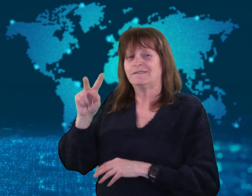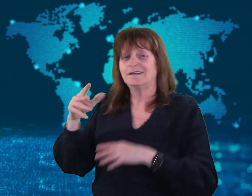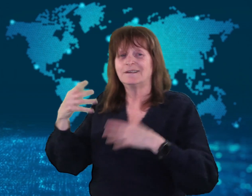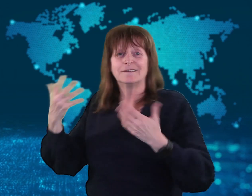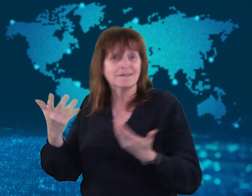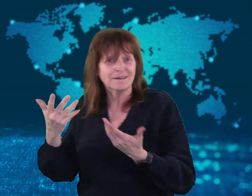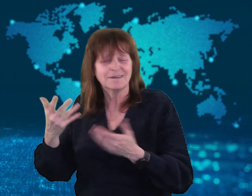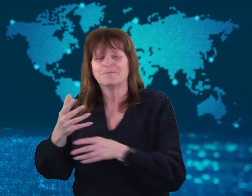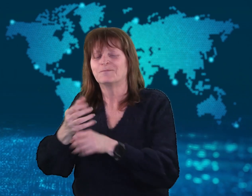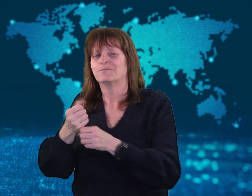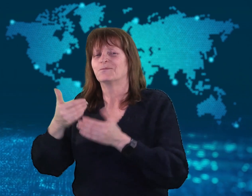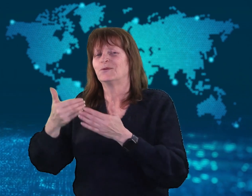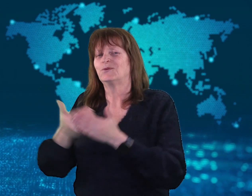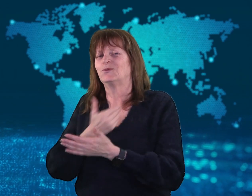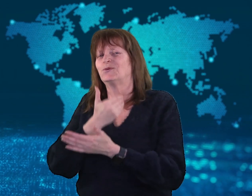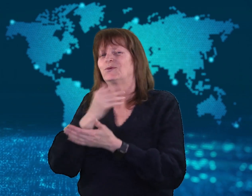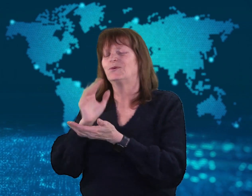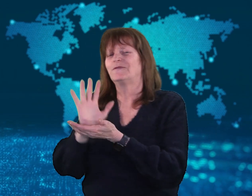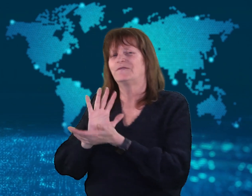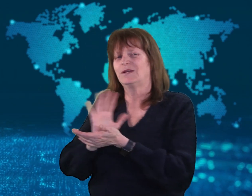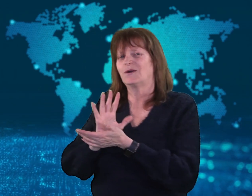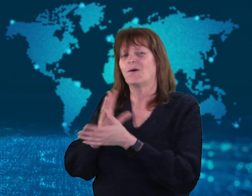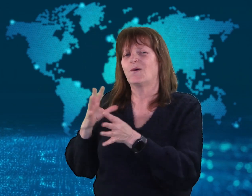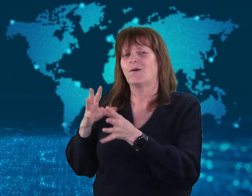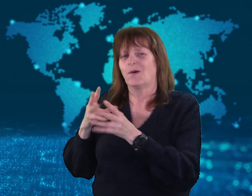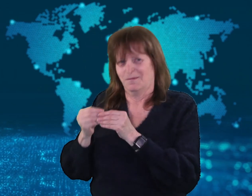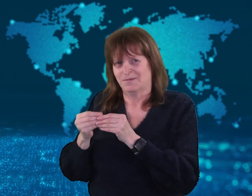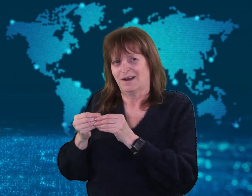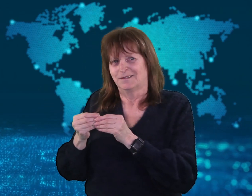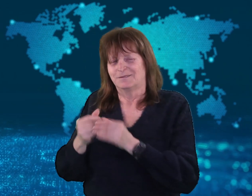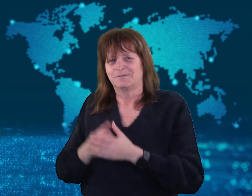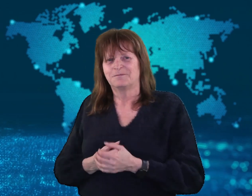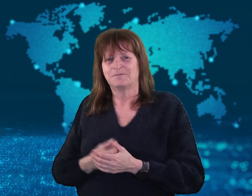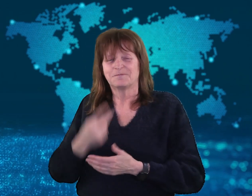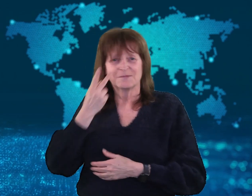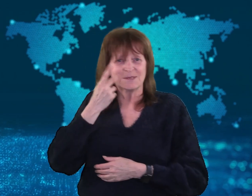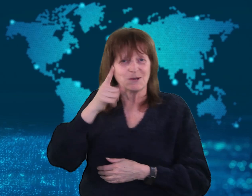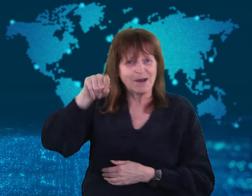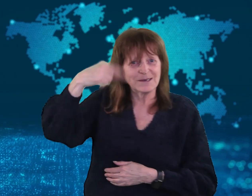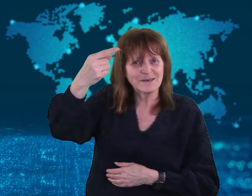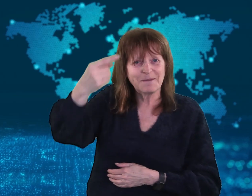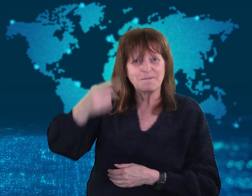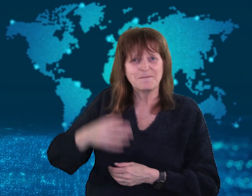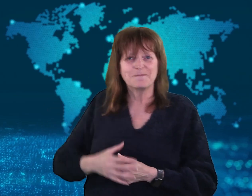to get new video updates! See you next time!